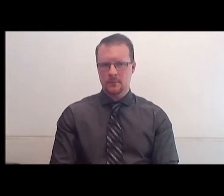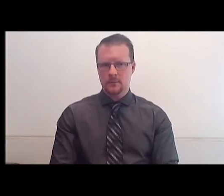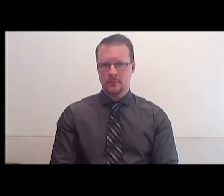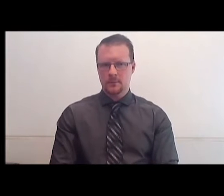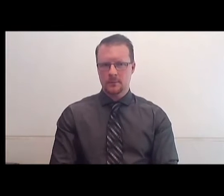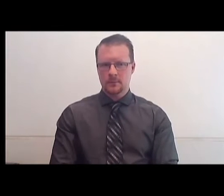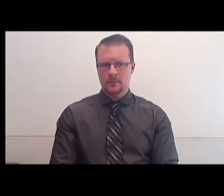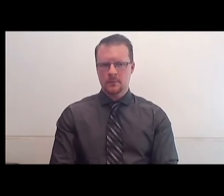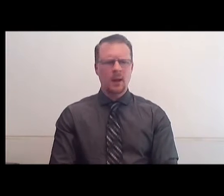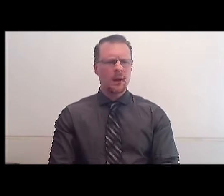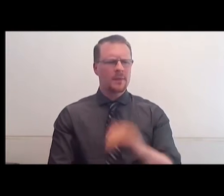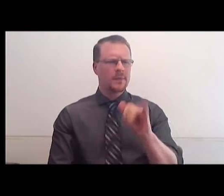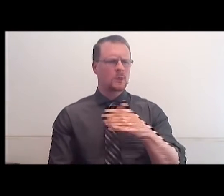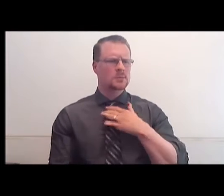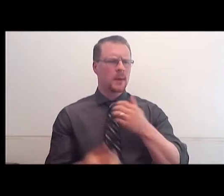at which point she was discharged home.